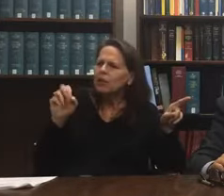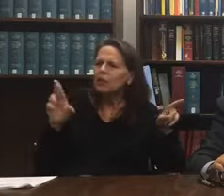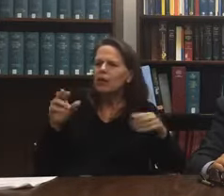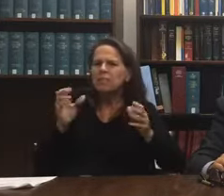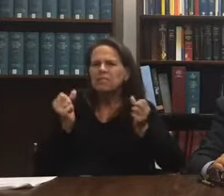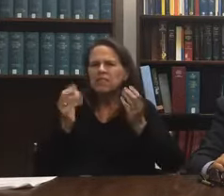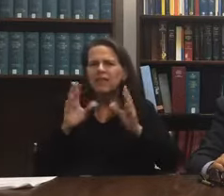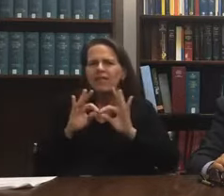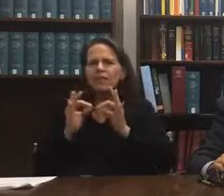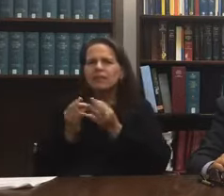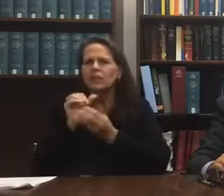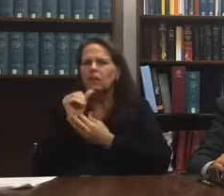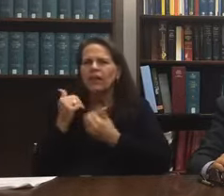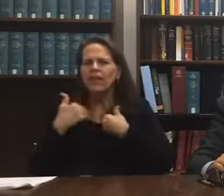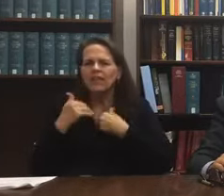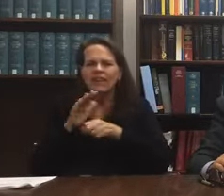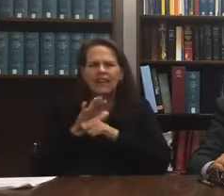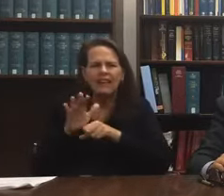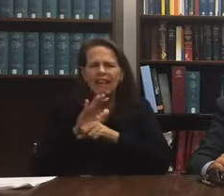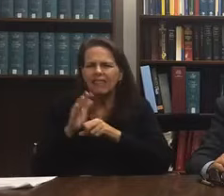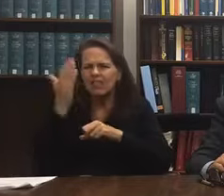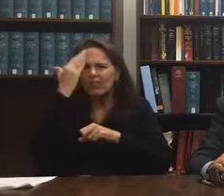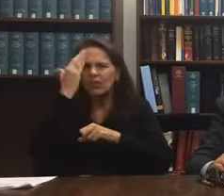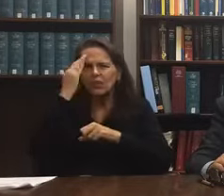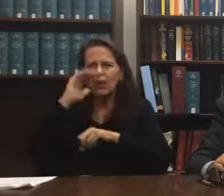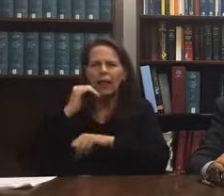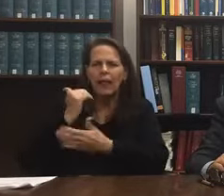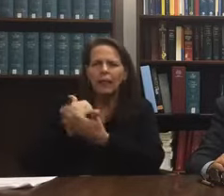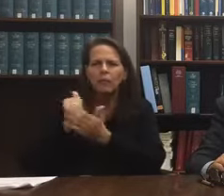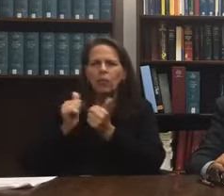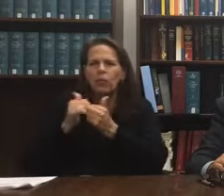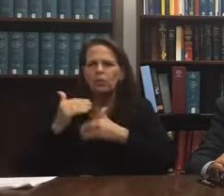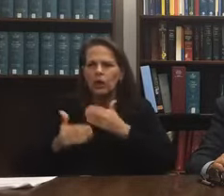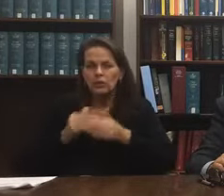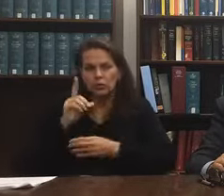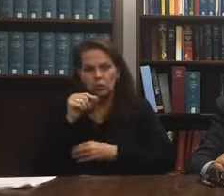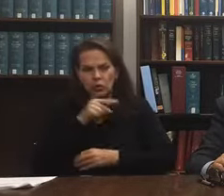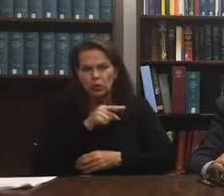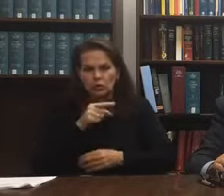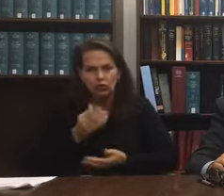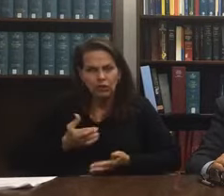help them with this process do you recommend that if they're concerned